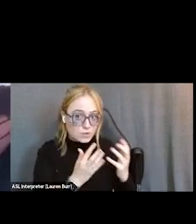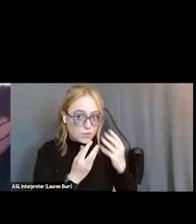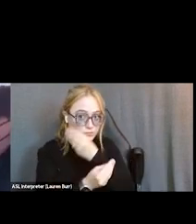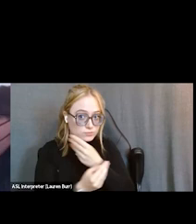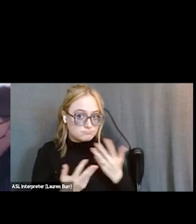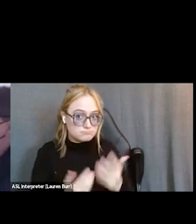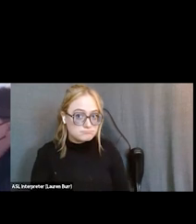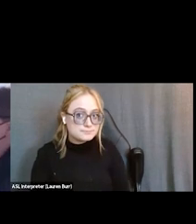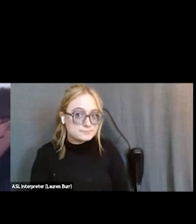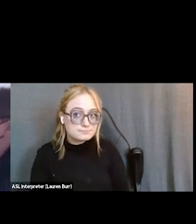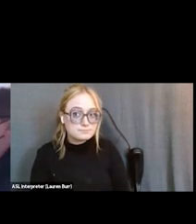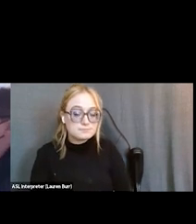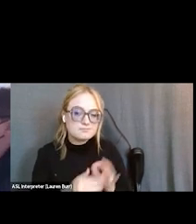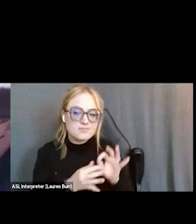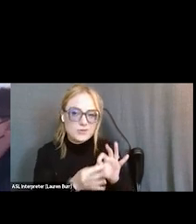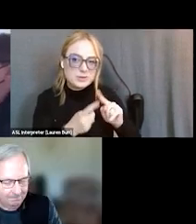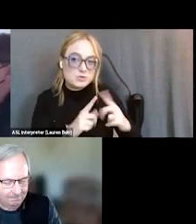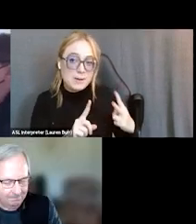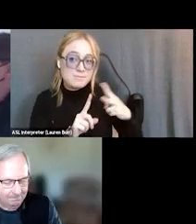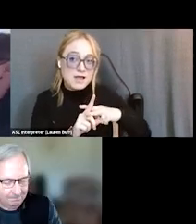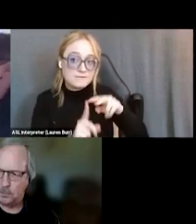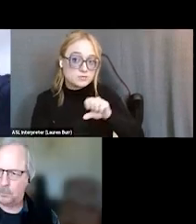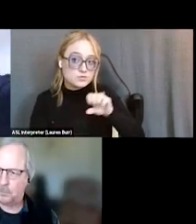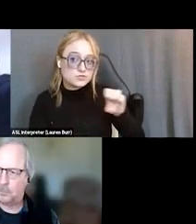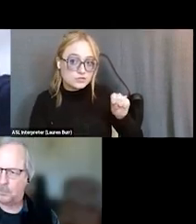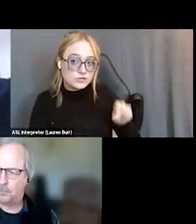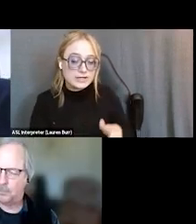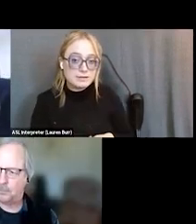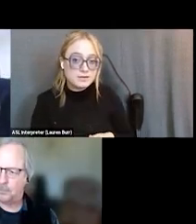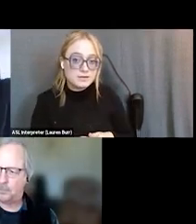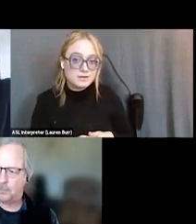who's considering applying for social security and can you speak up to make sure?